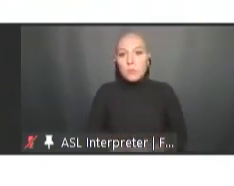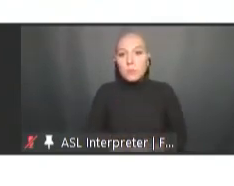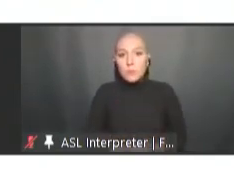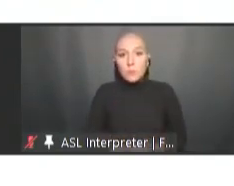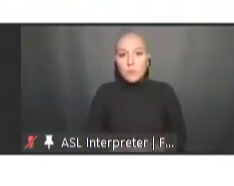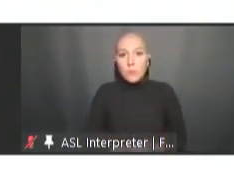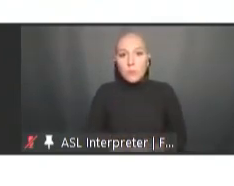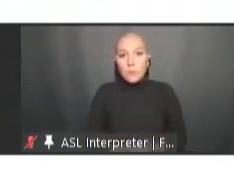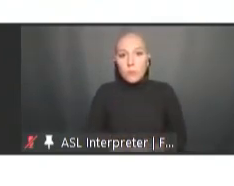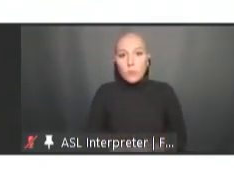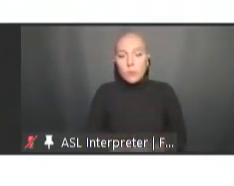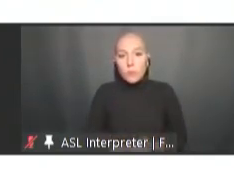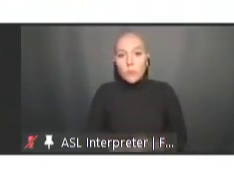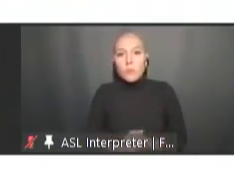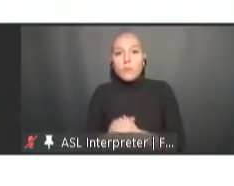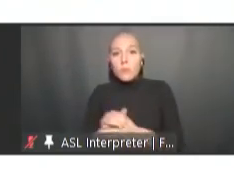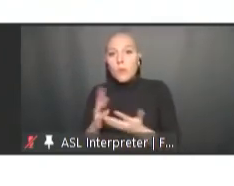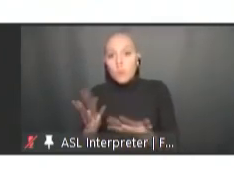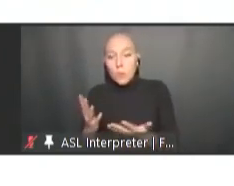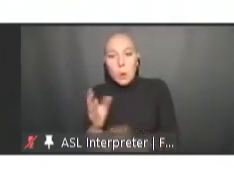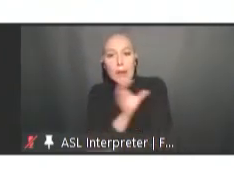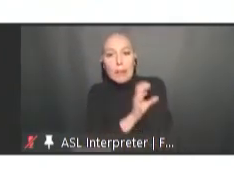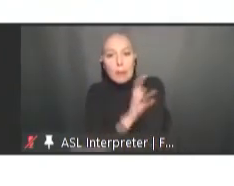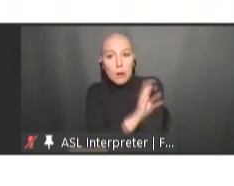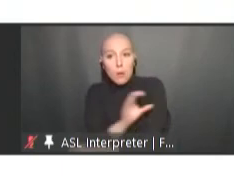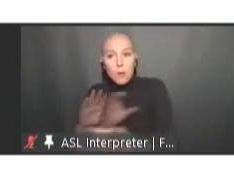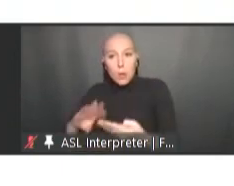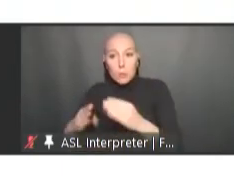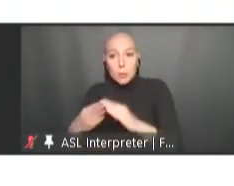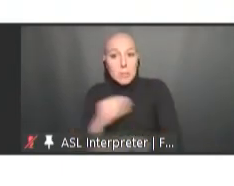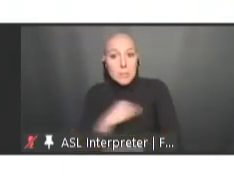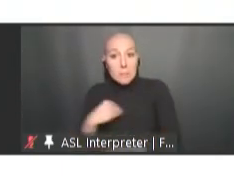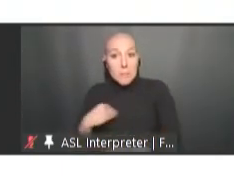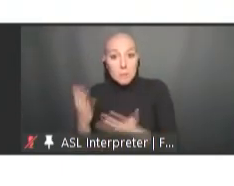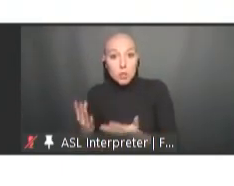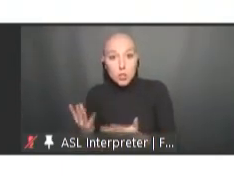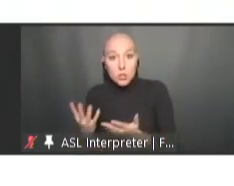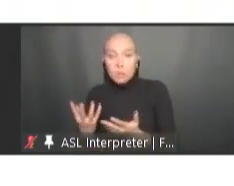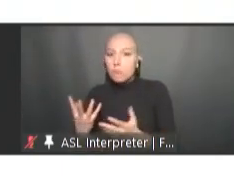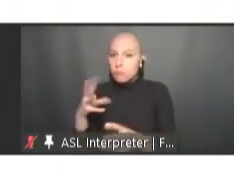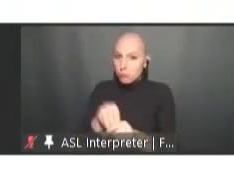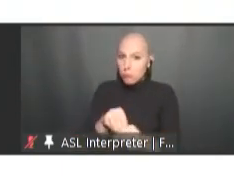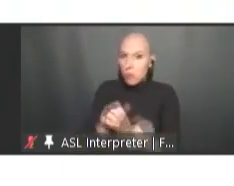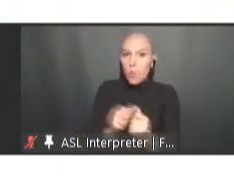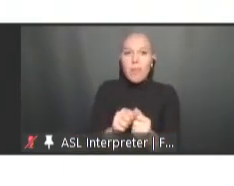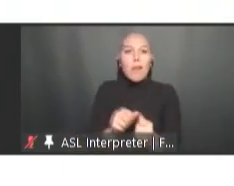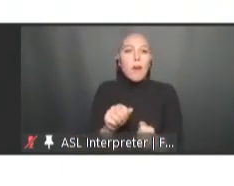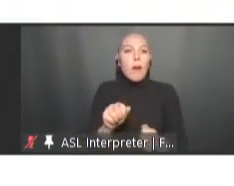clinical community contribute to the #MyWhy videos, doing their own video clips posting